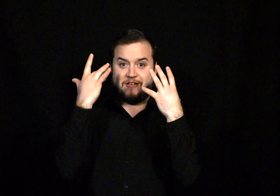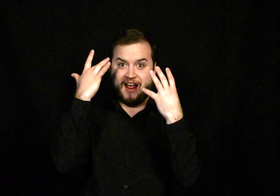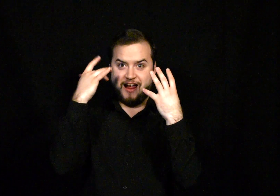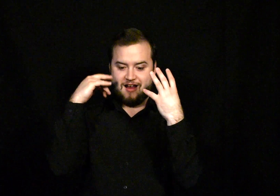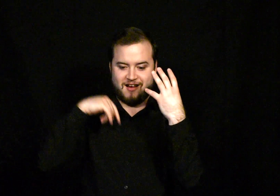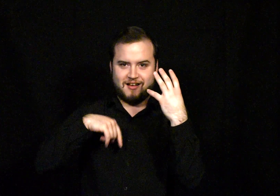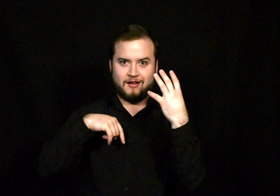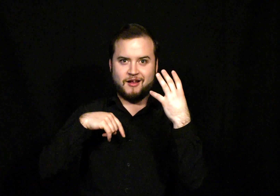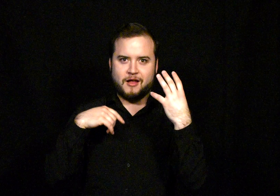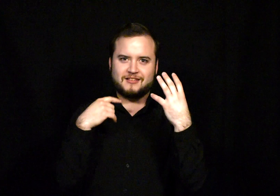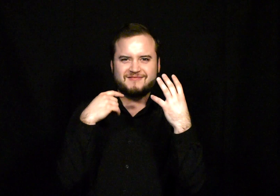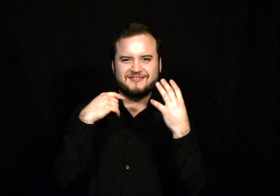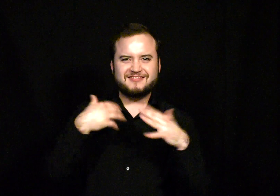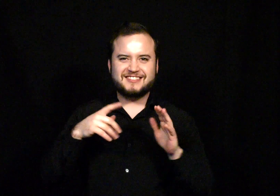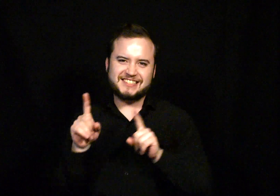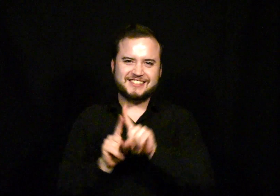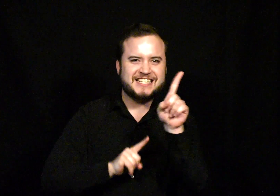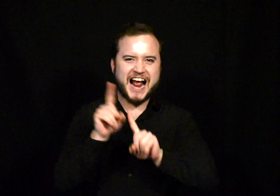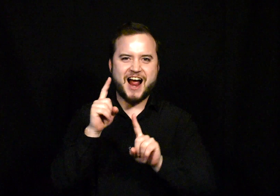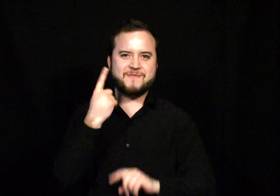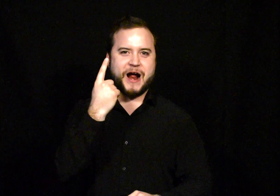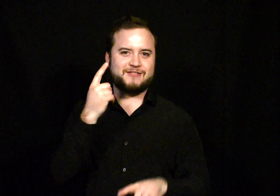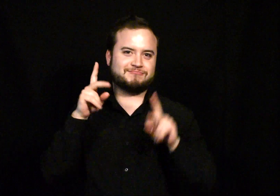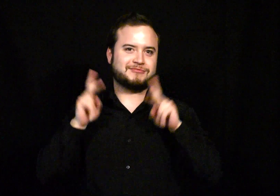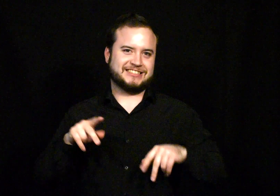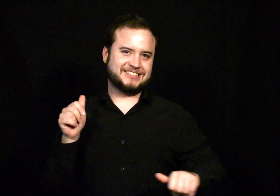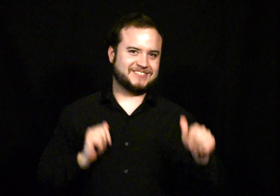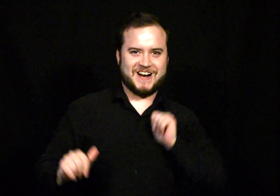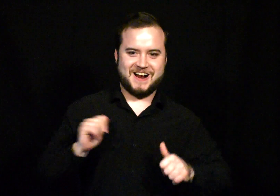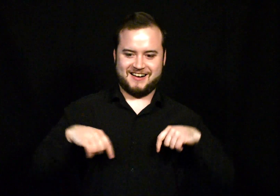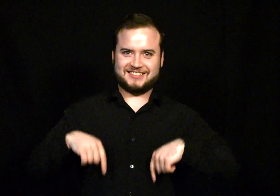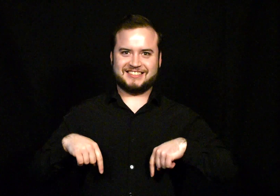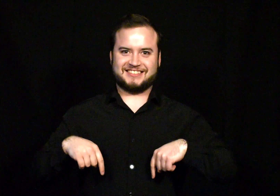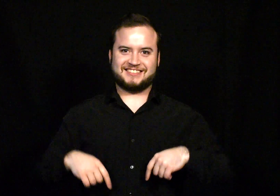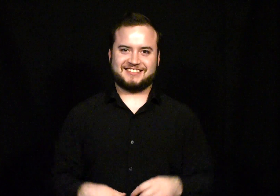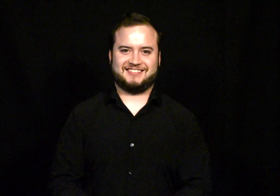After all, you’re the star of this one-person show on screen.